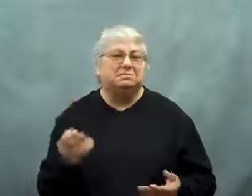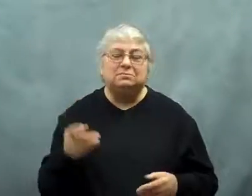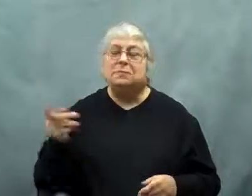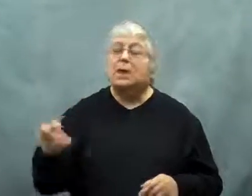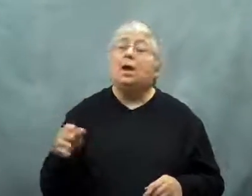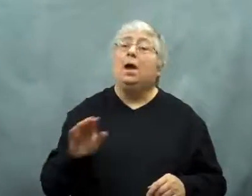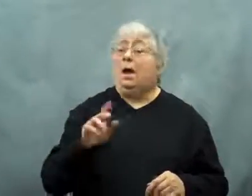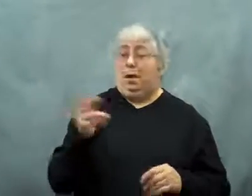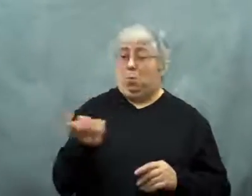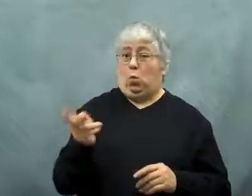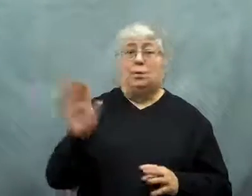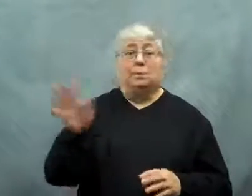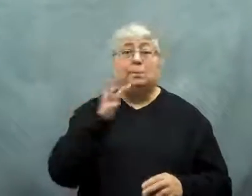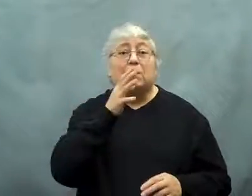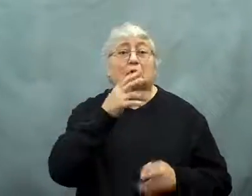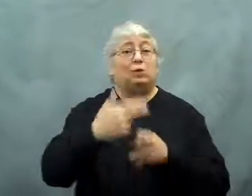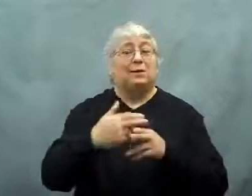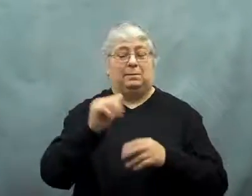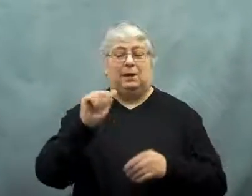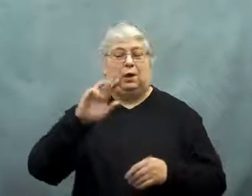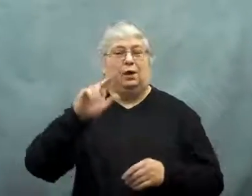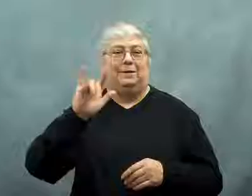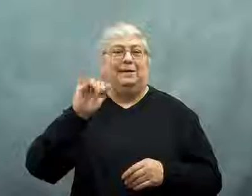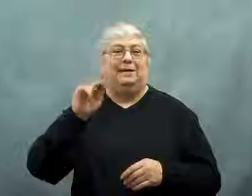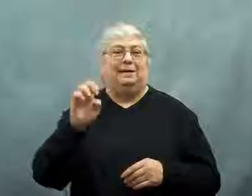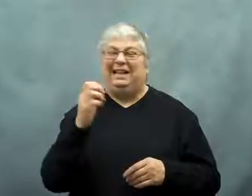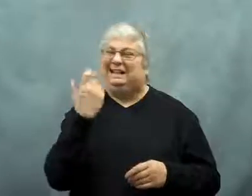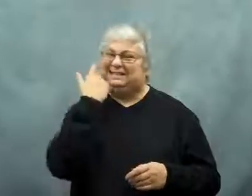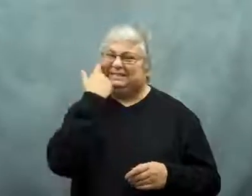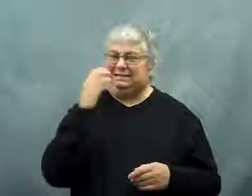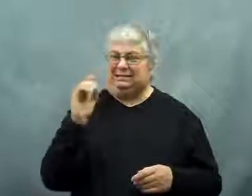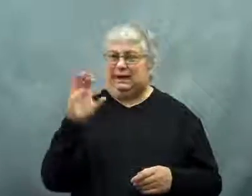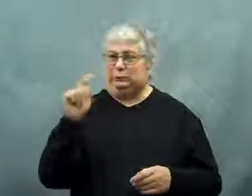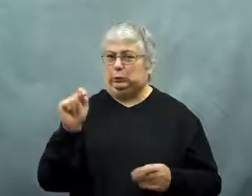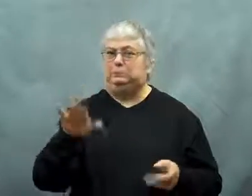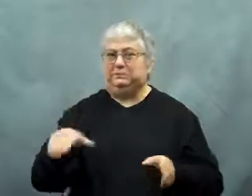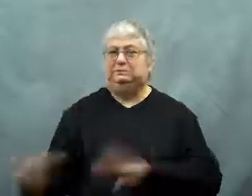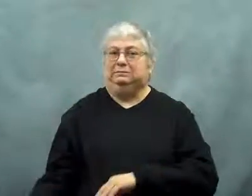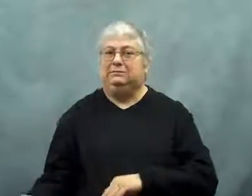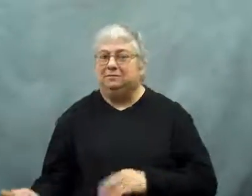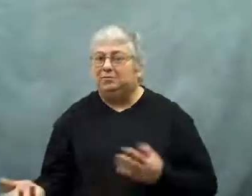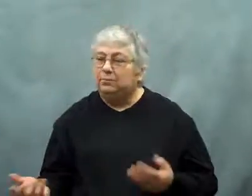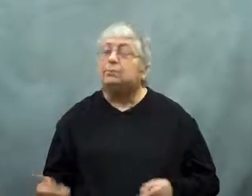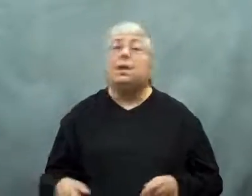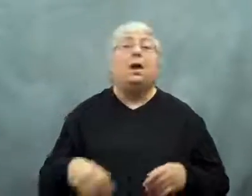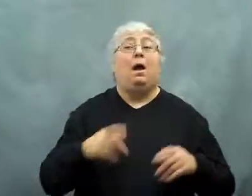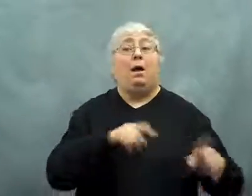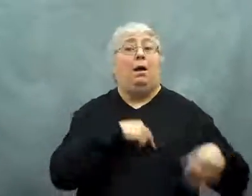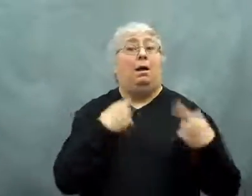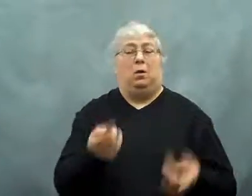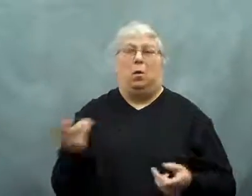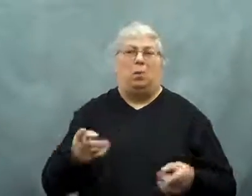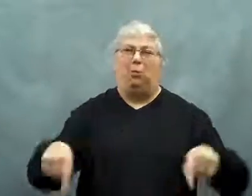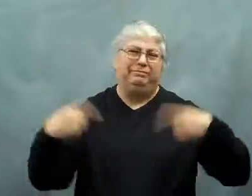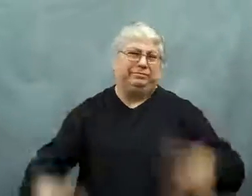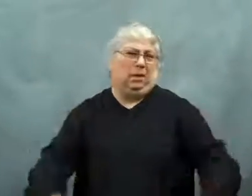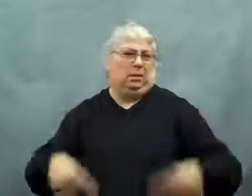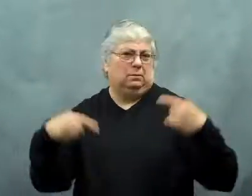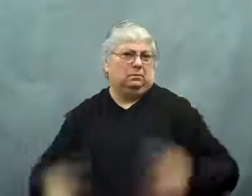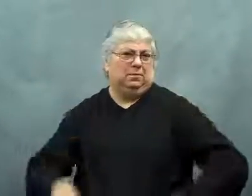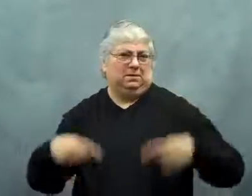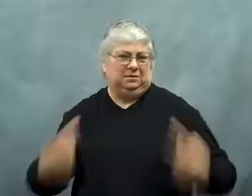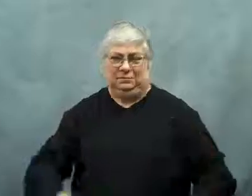Their mother, Arline, had died recently in October.